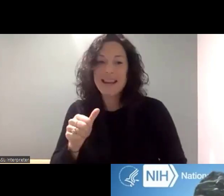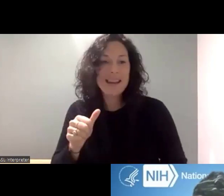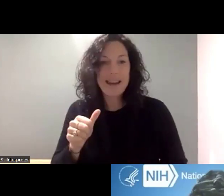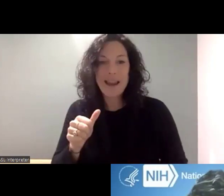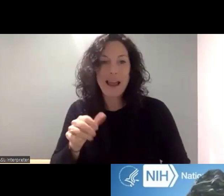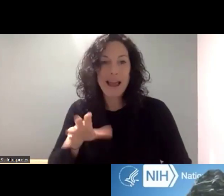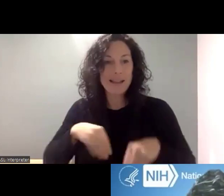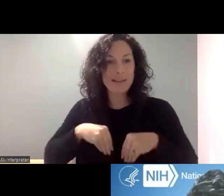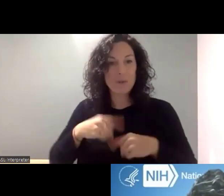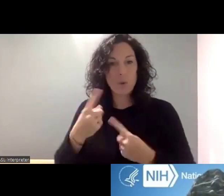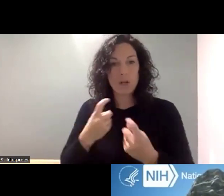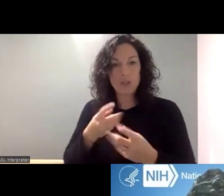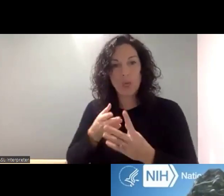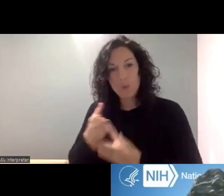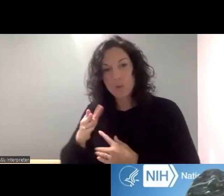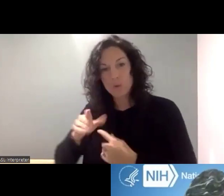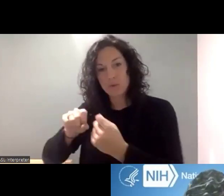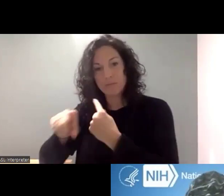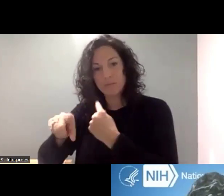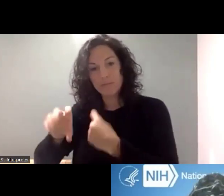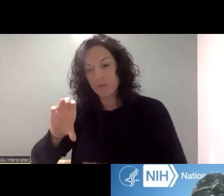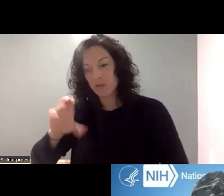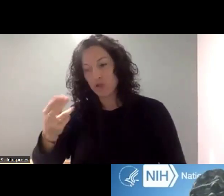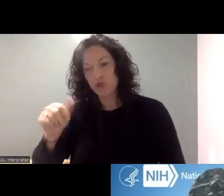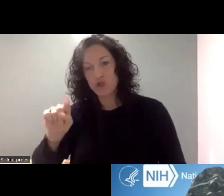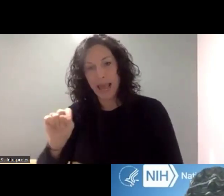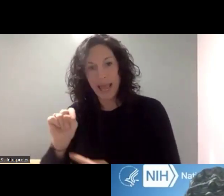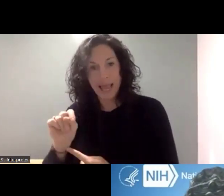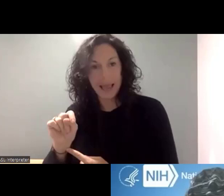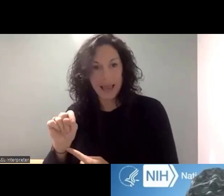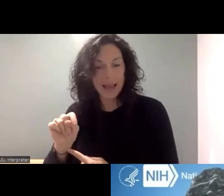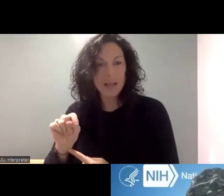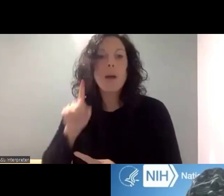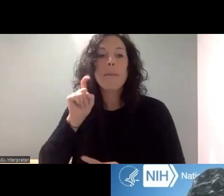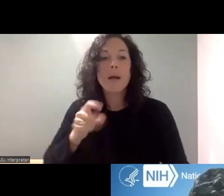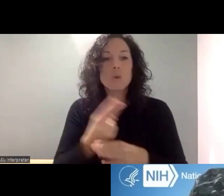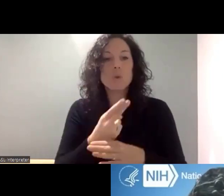through the chat feature in Zoom. So use the Q and A functionality.